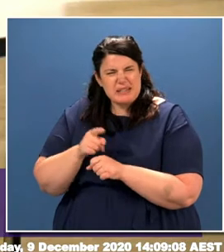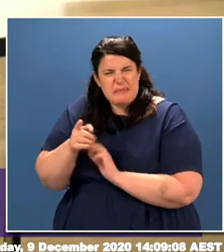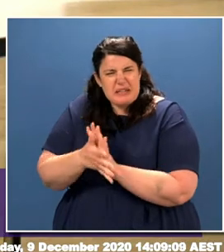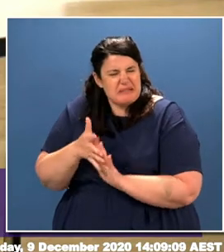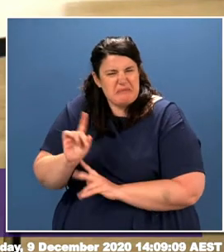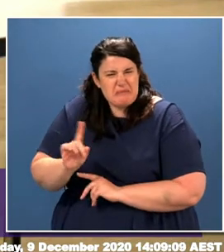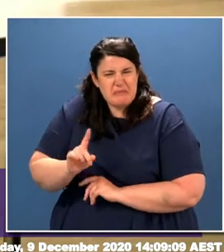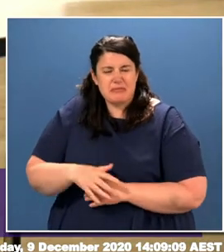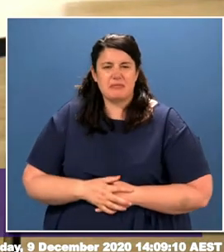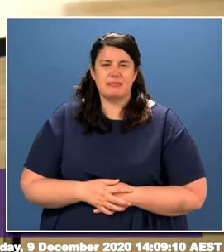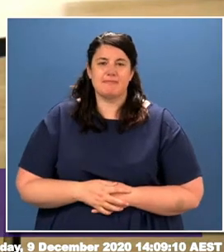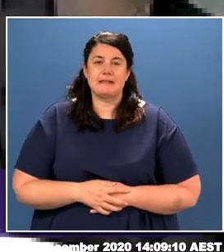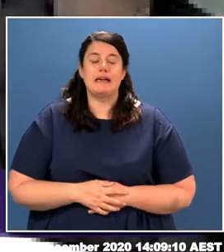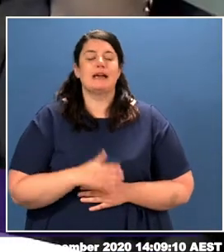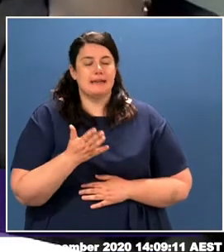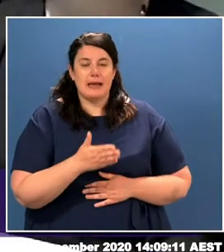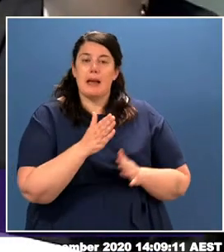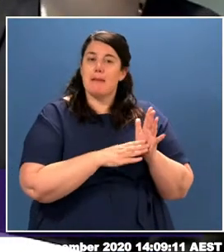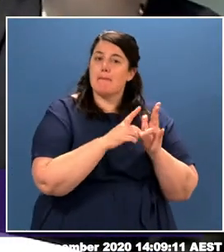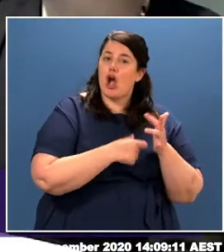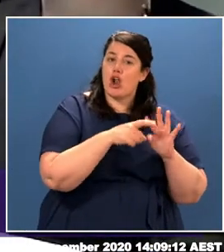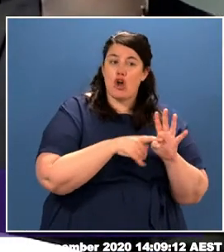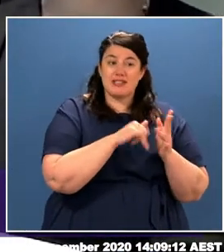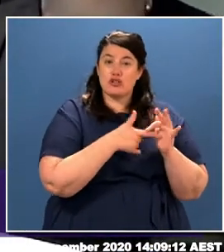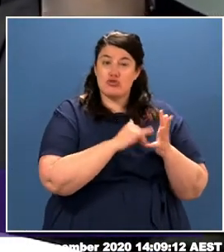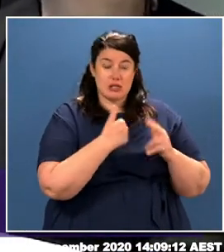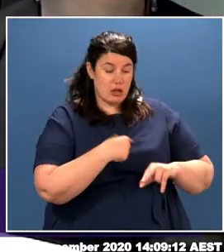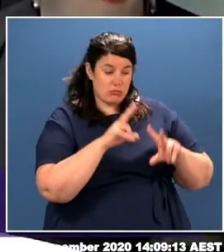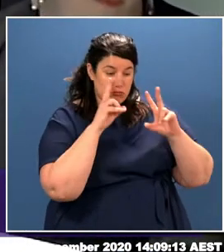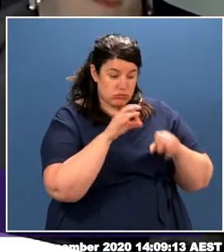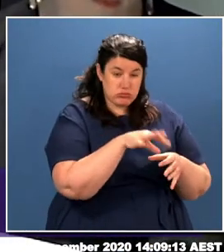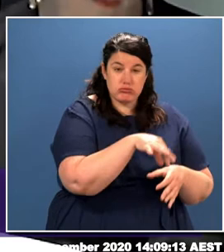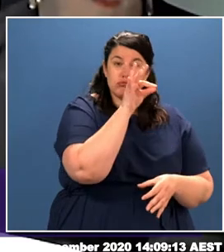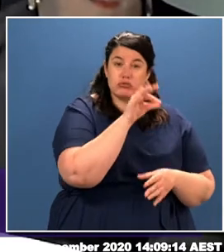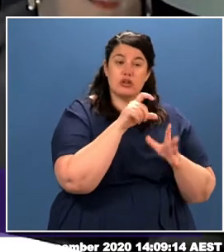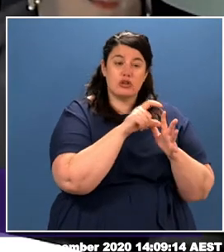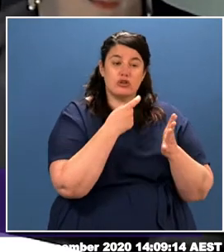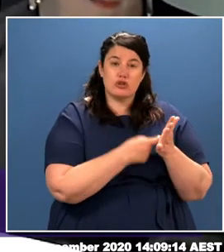So minority stress was a theory that was first posited by Dr Ilan Meyer,